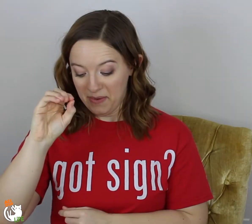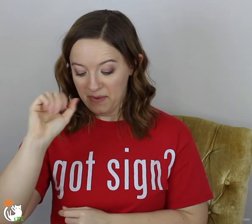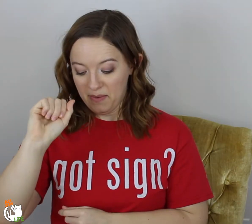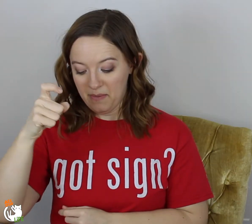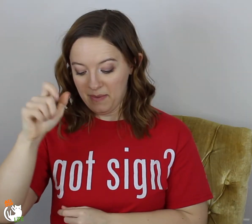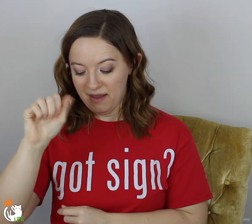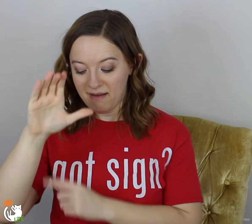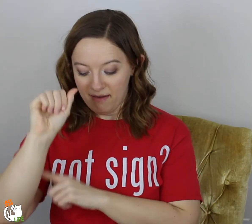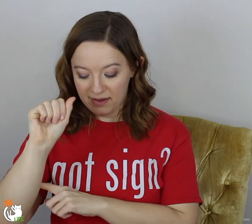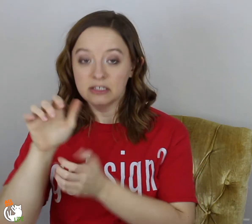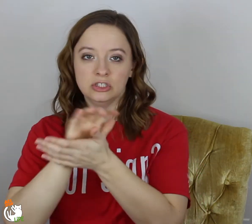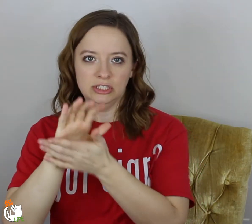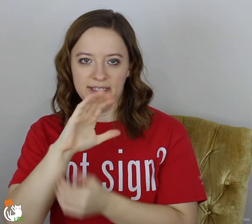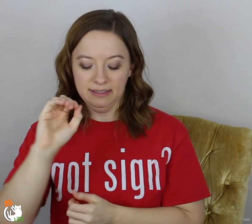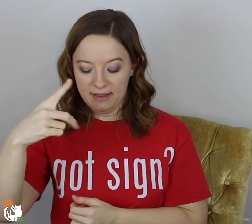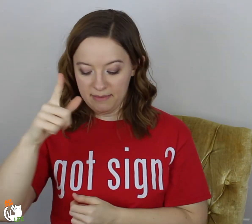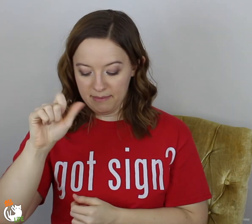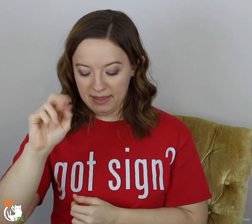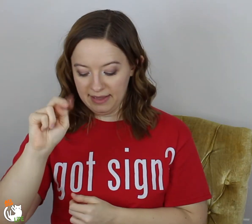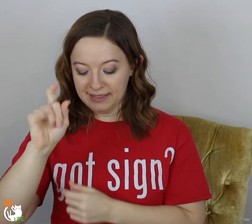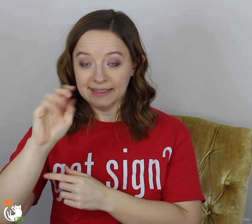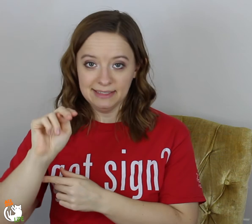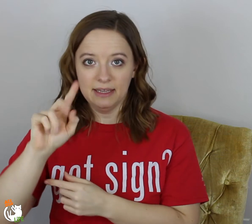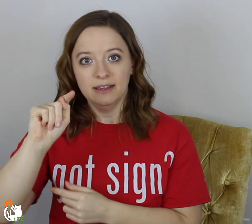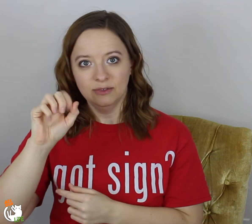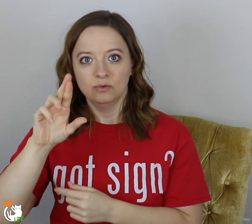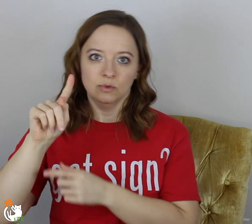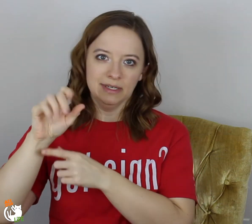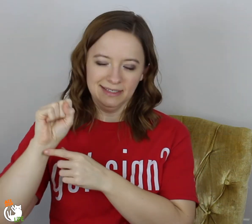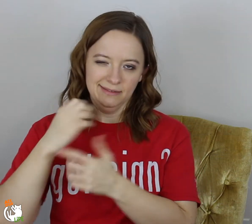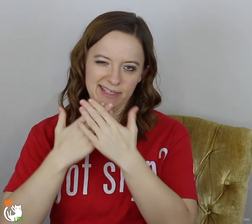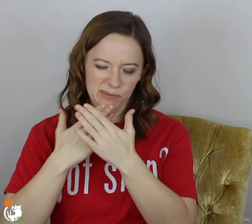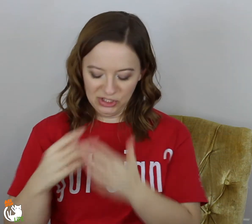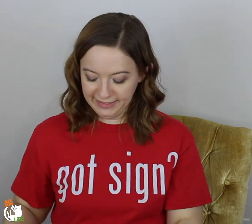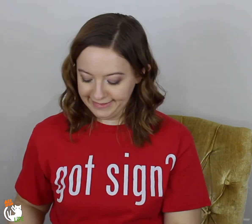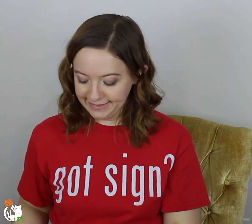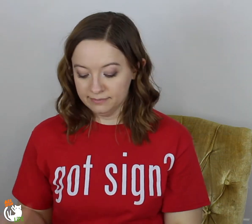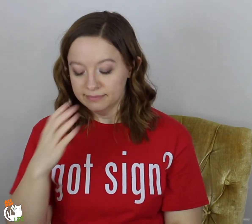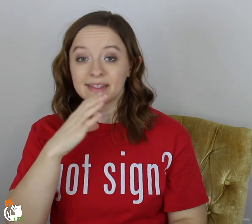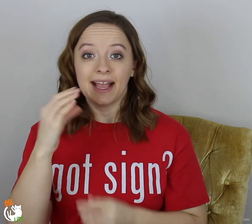Oaxaca cheese and plantain tortas (sandwiches),